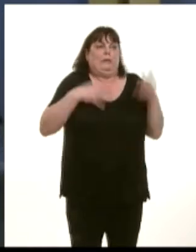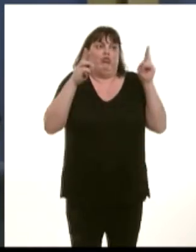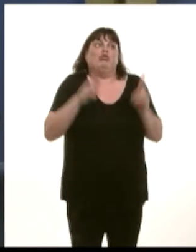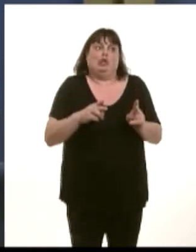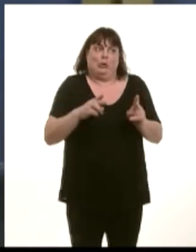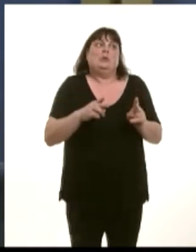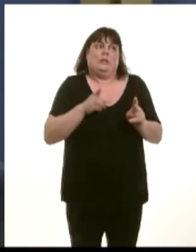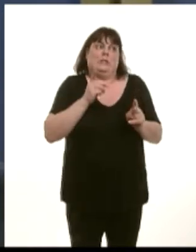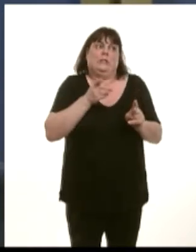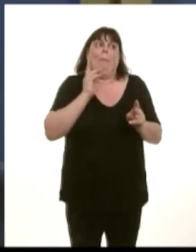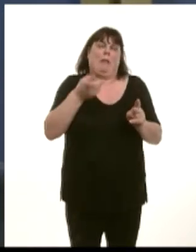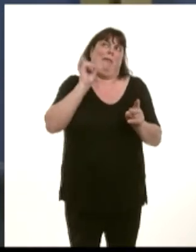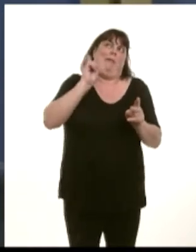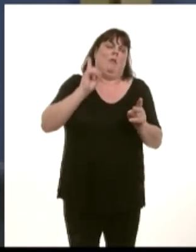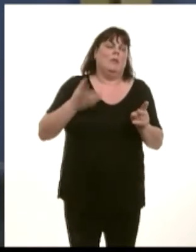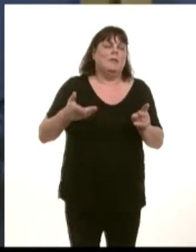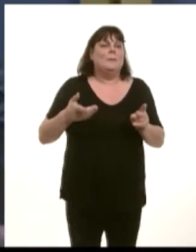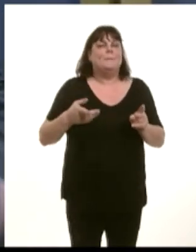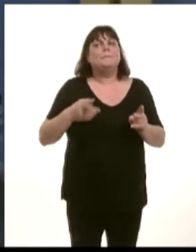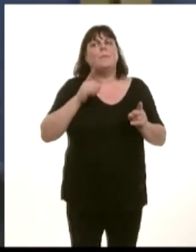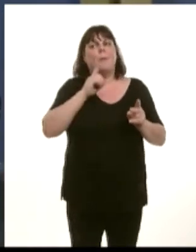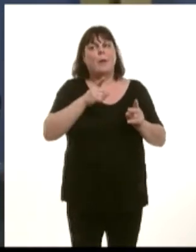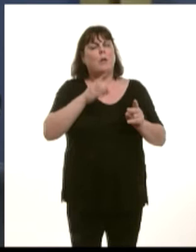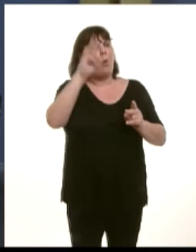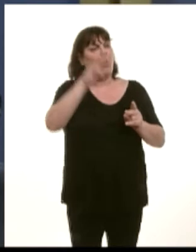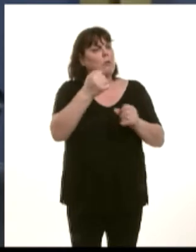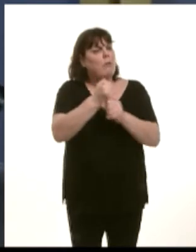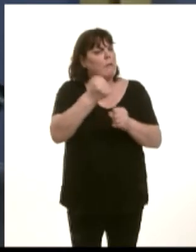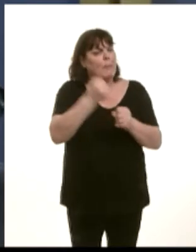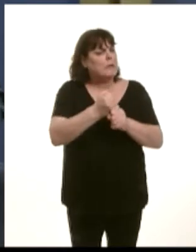But seriously, what efforts will the Welsh Government be making to arrange for men who